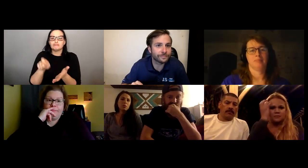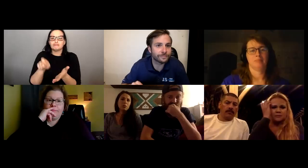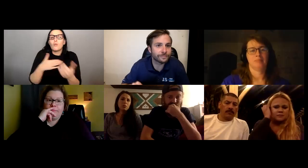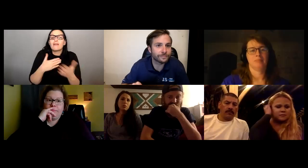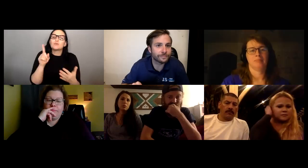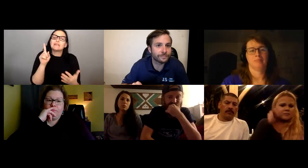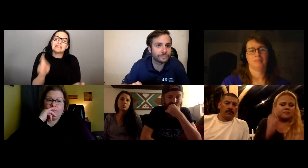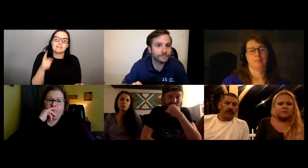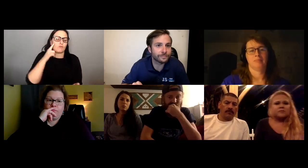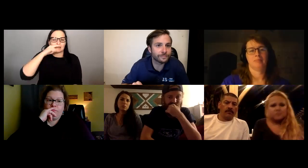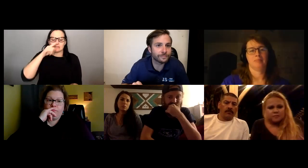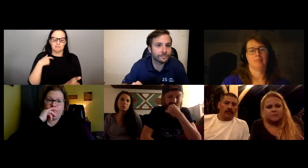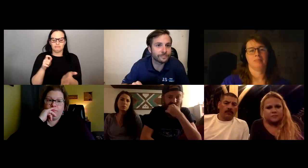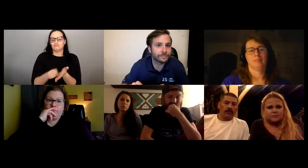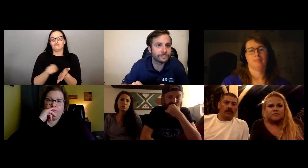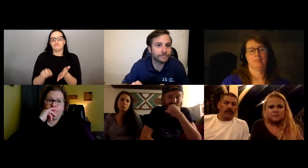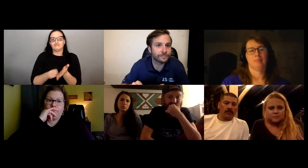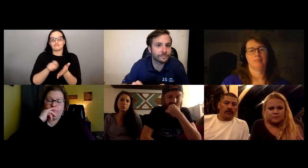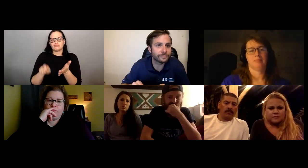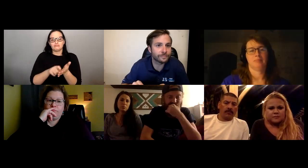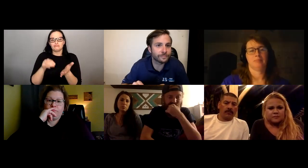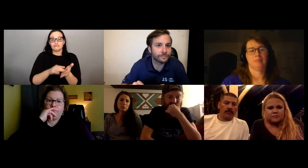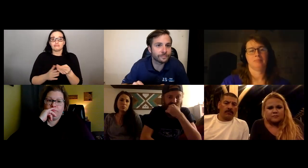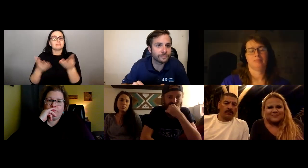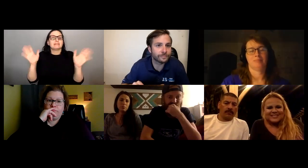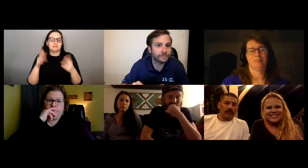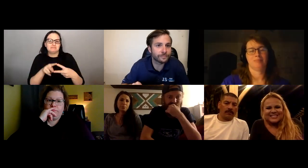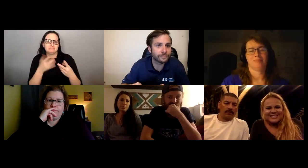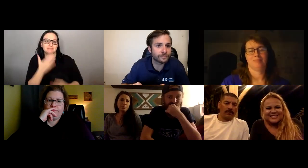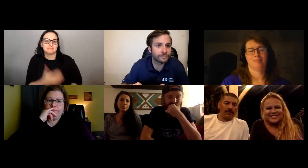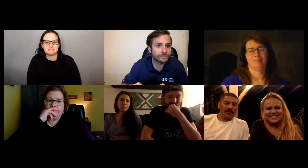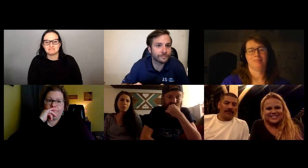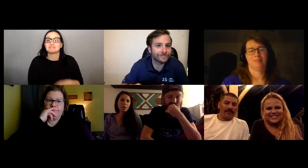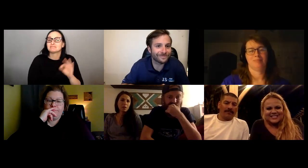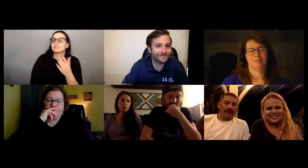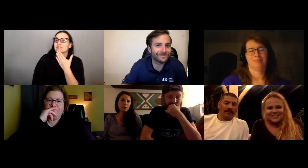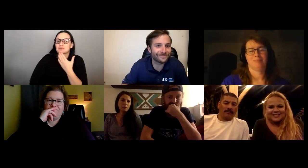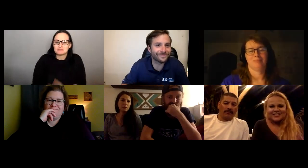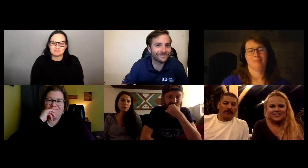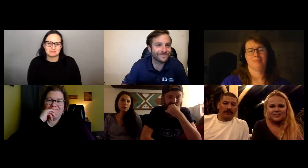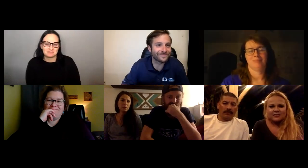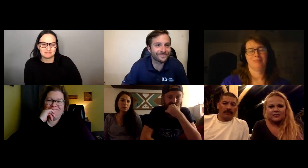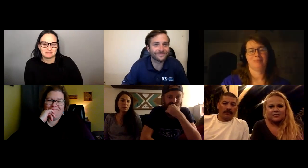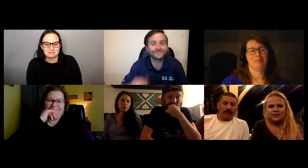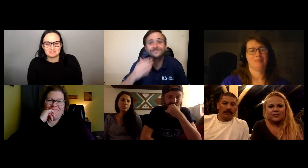your kid you write it down